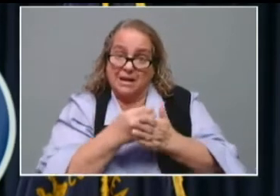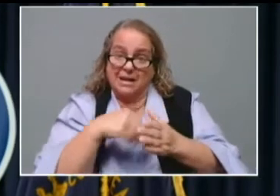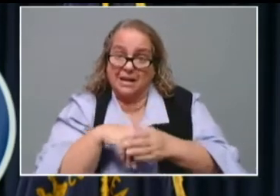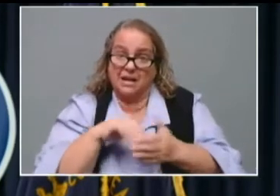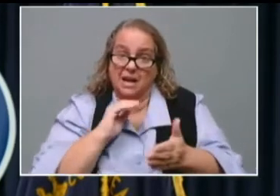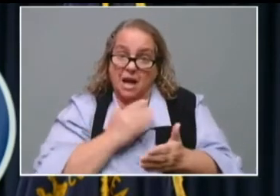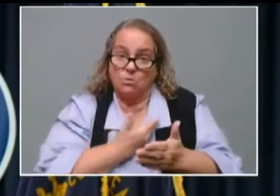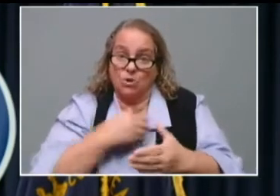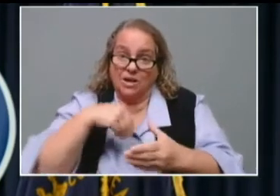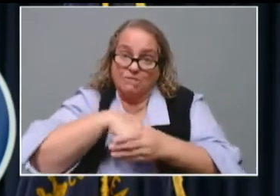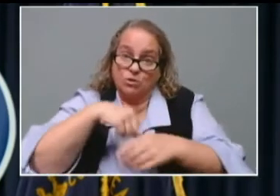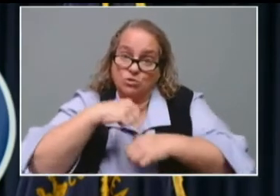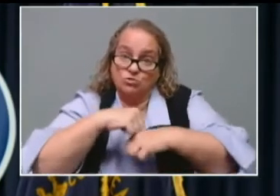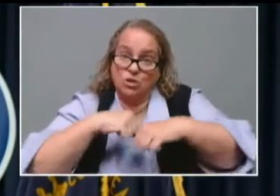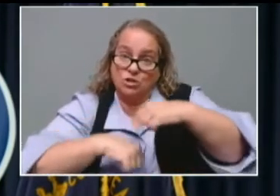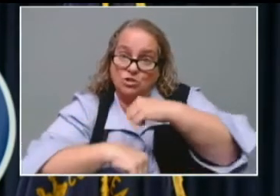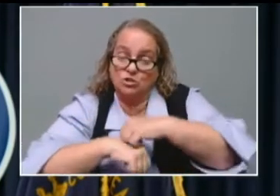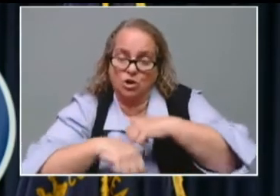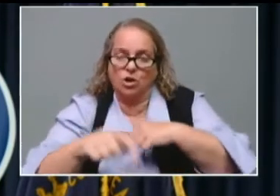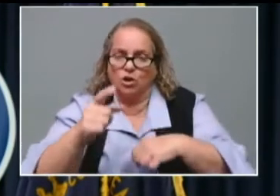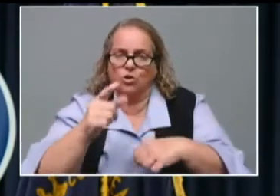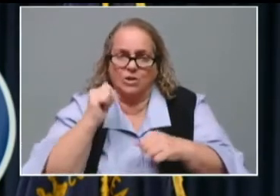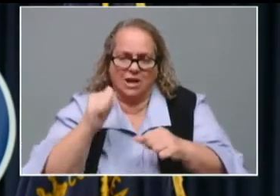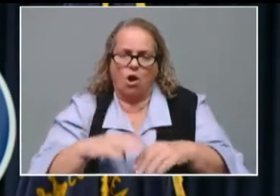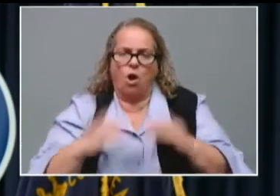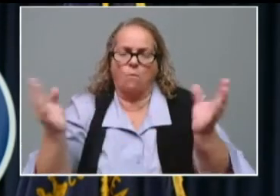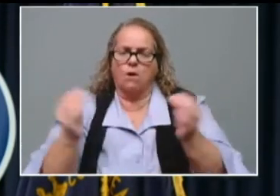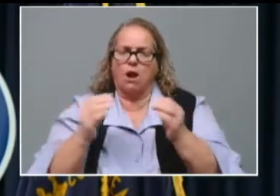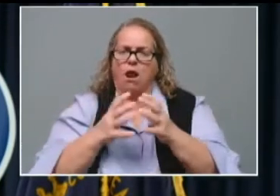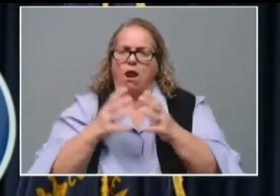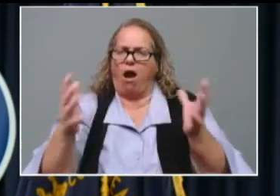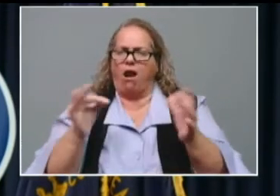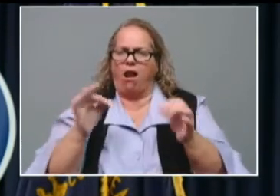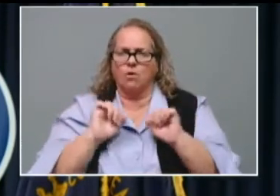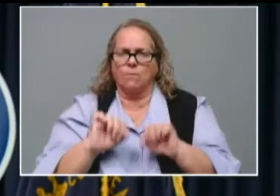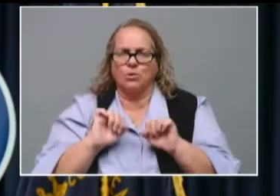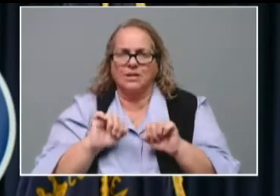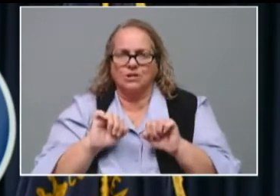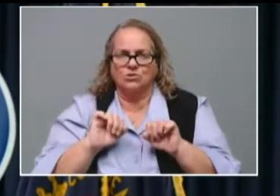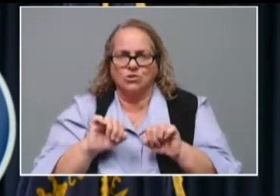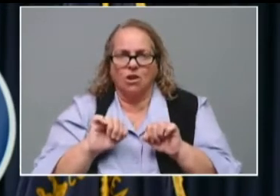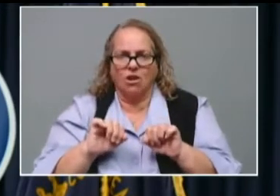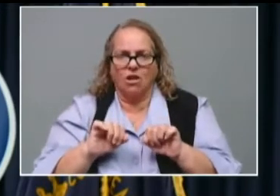unlocked potential. We we also reduce costs in the future. We make ourselves